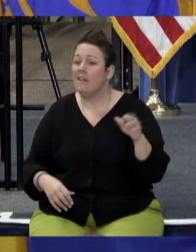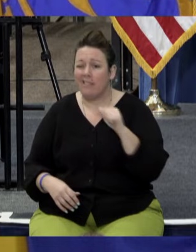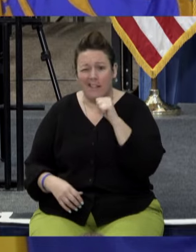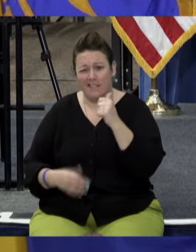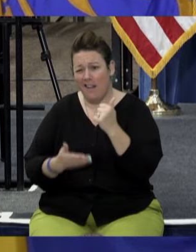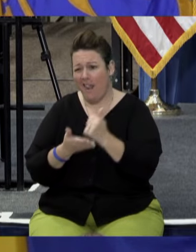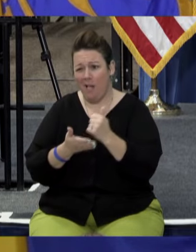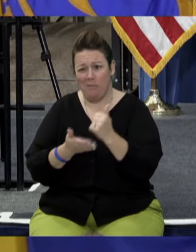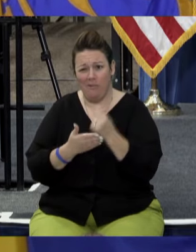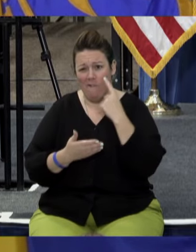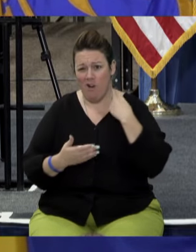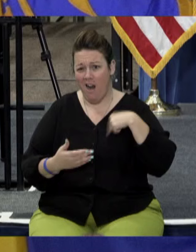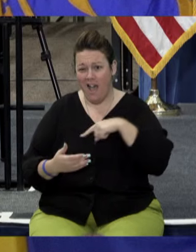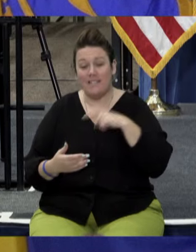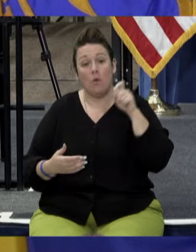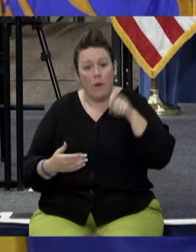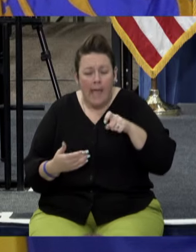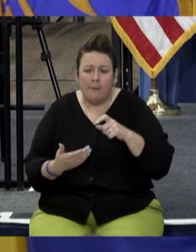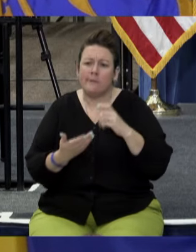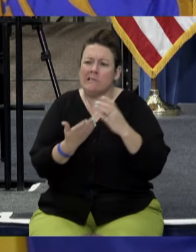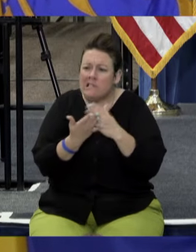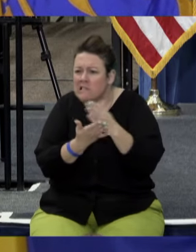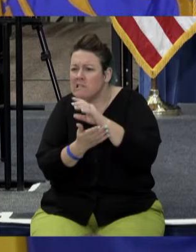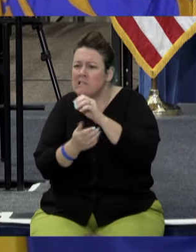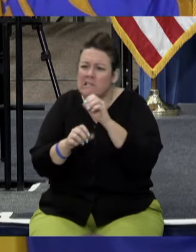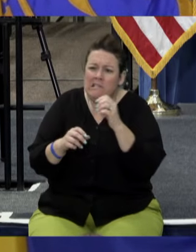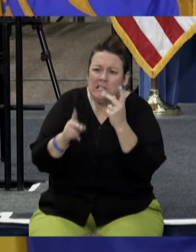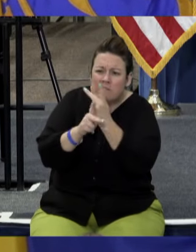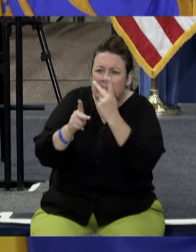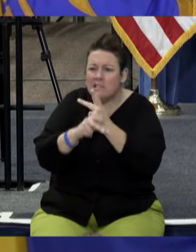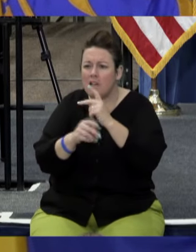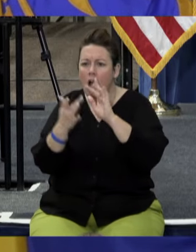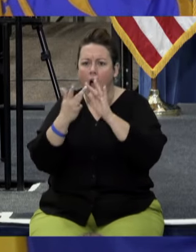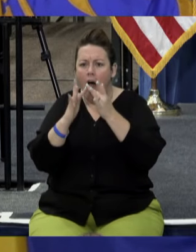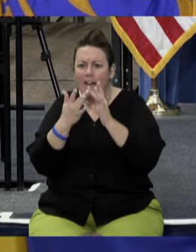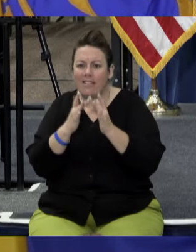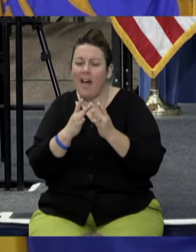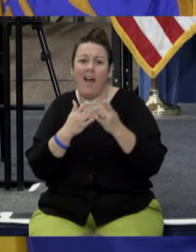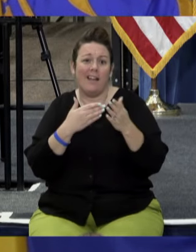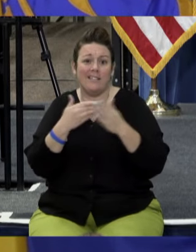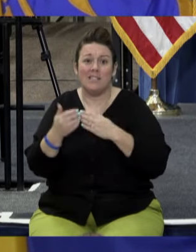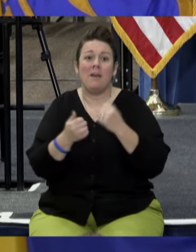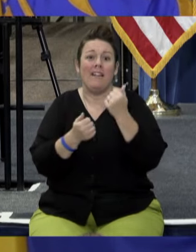helpful because we have to navigate online, even as every hour we have family caregiving